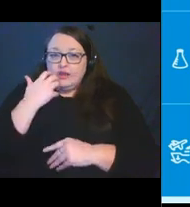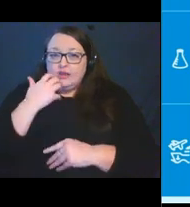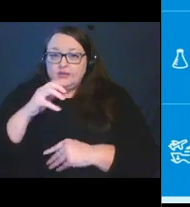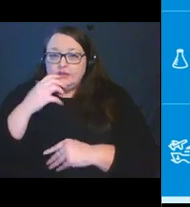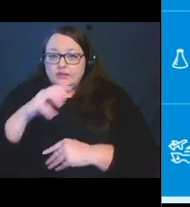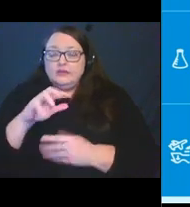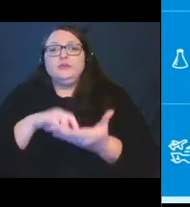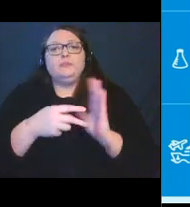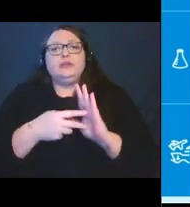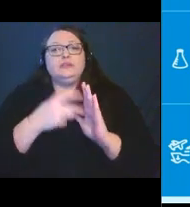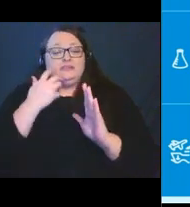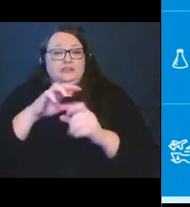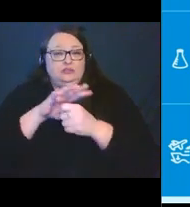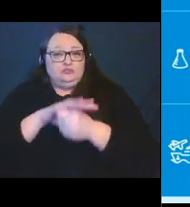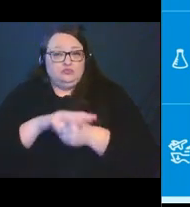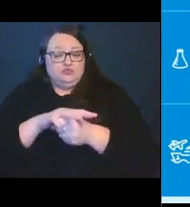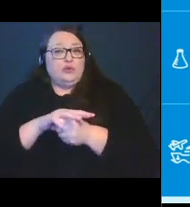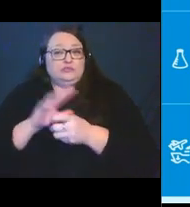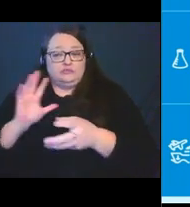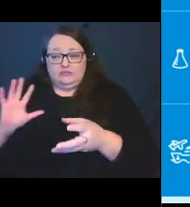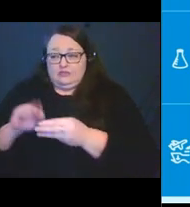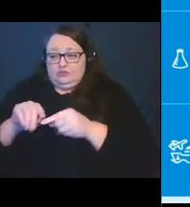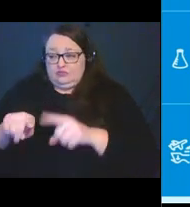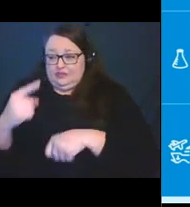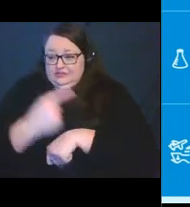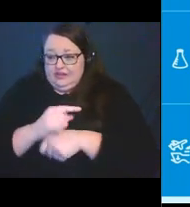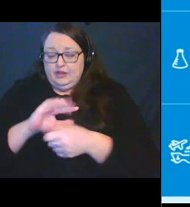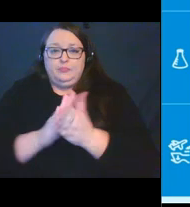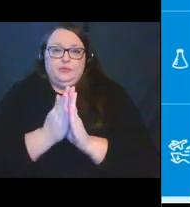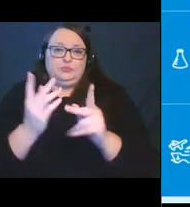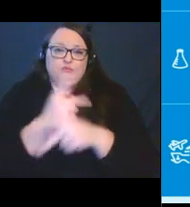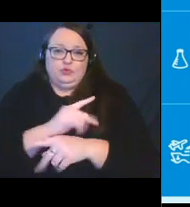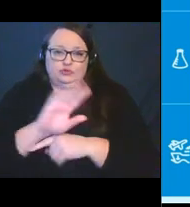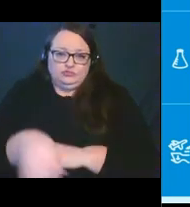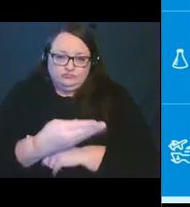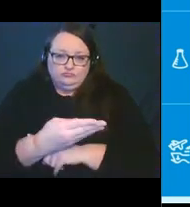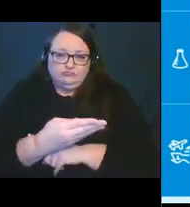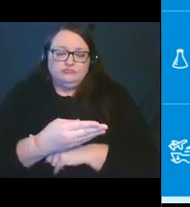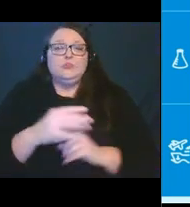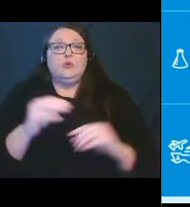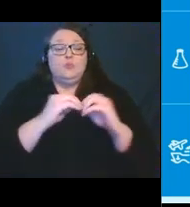the heat stress that accumulated during the daytime period. Or a cooler minimum temperature